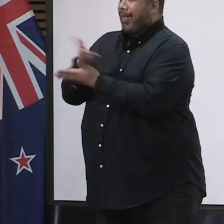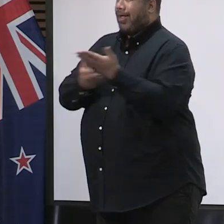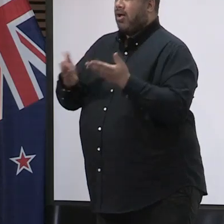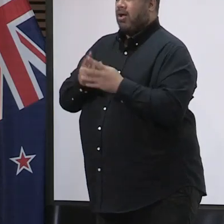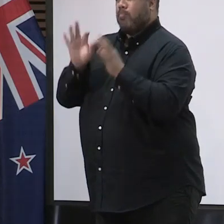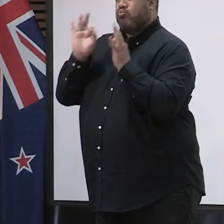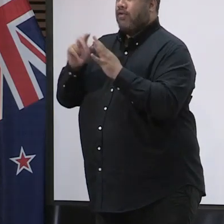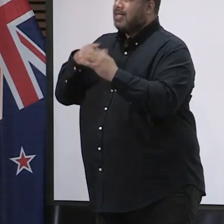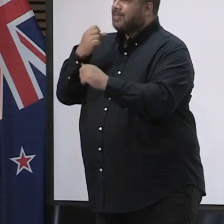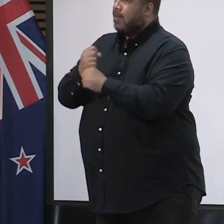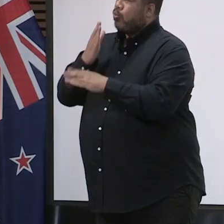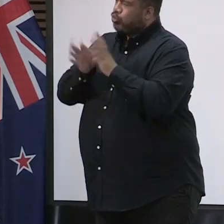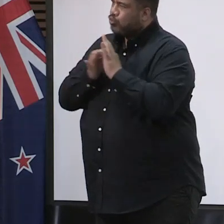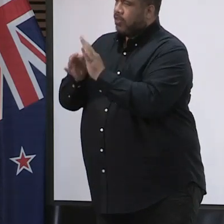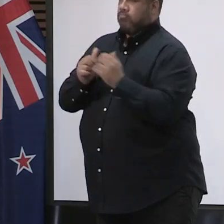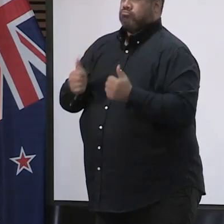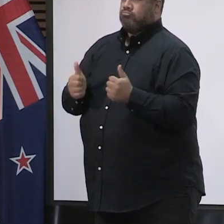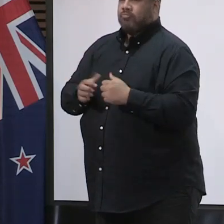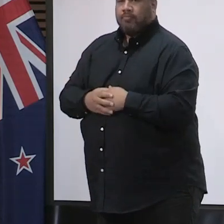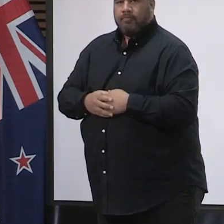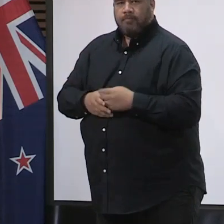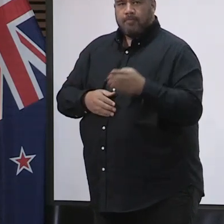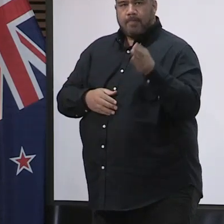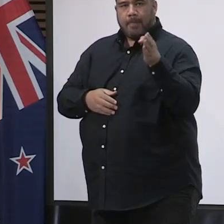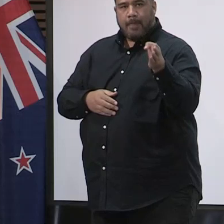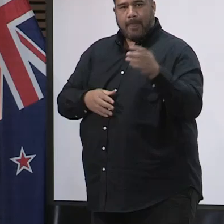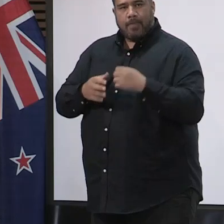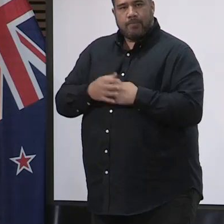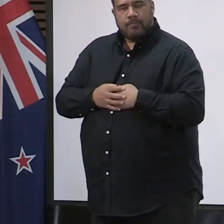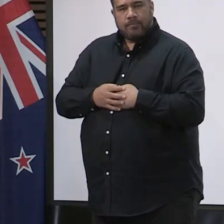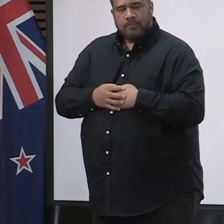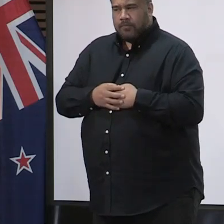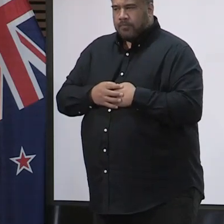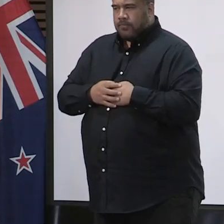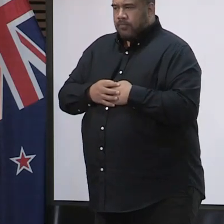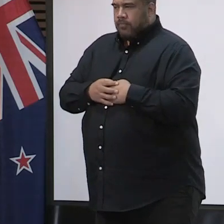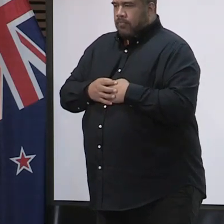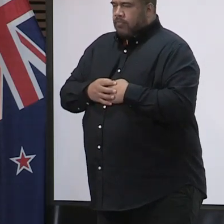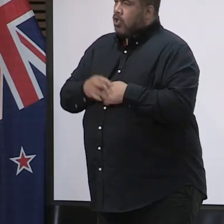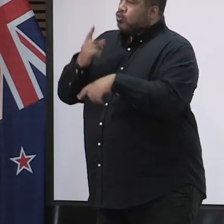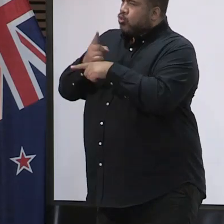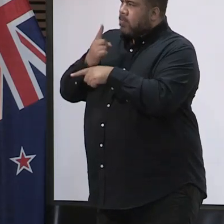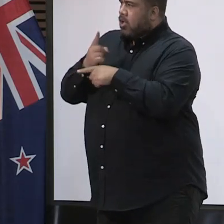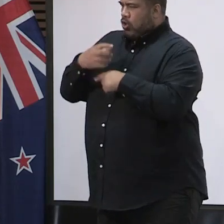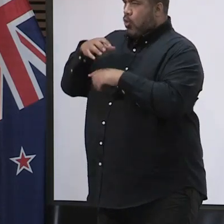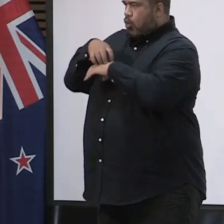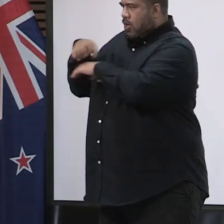there's tricky thing to work through. I think it's a great example of international